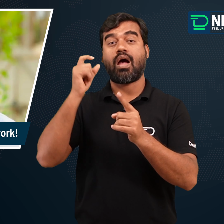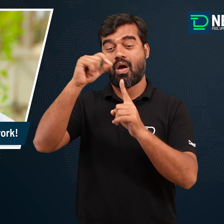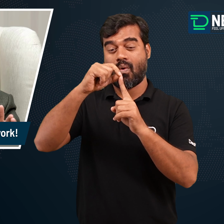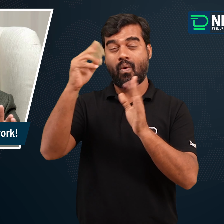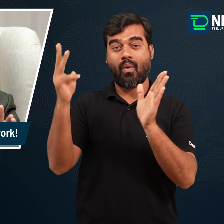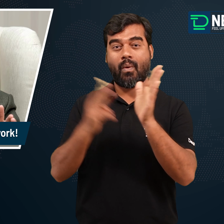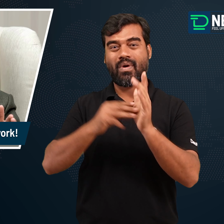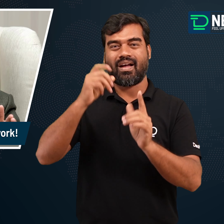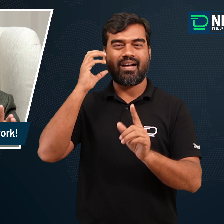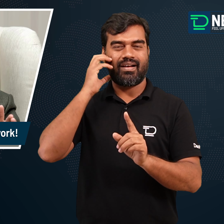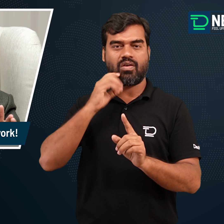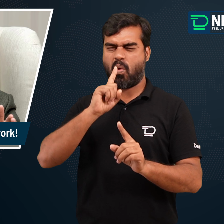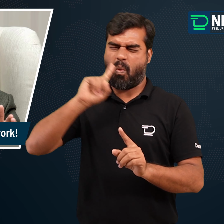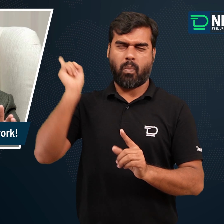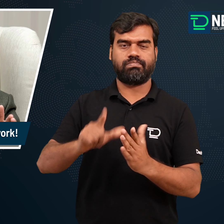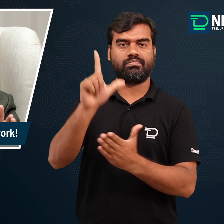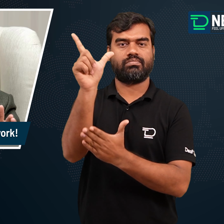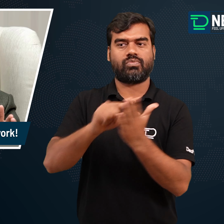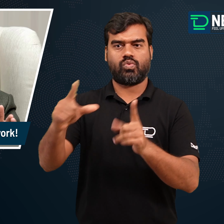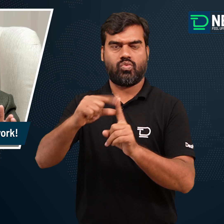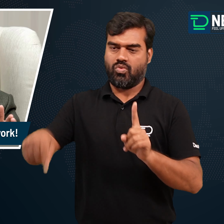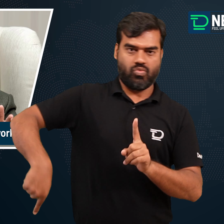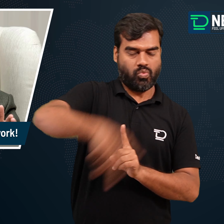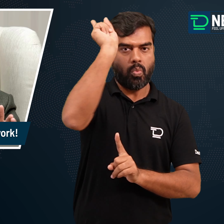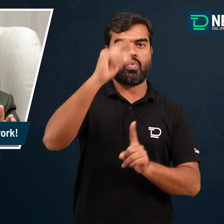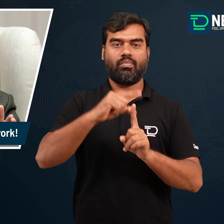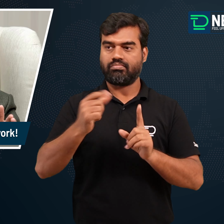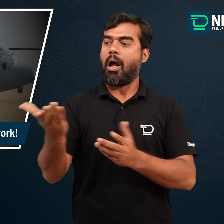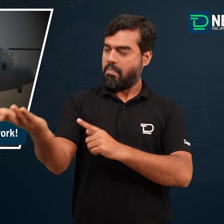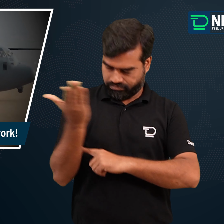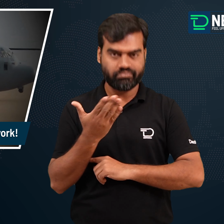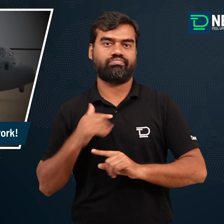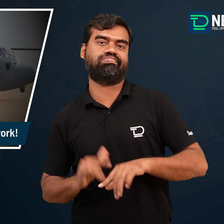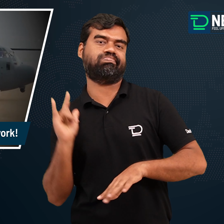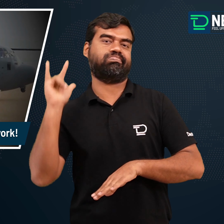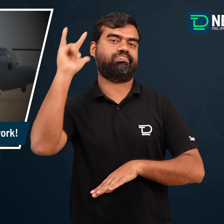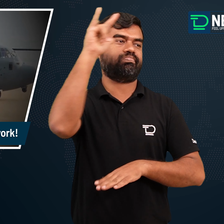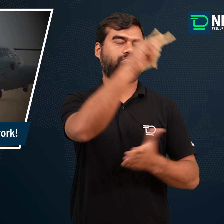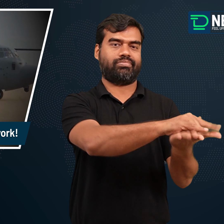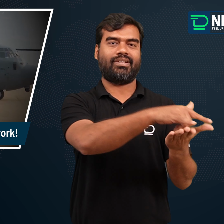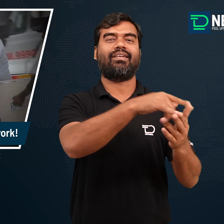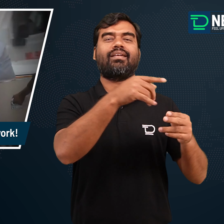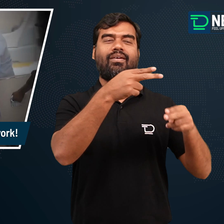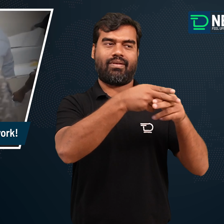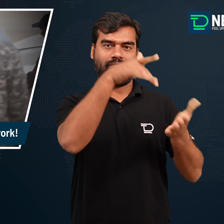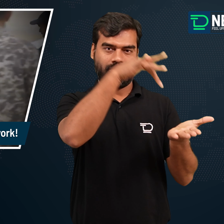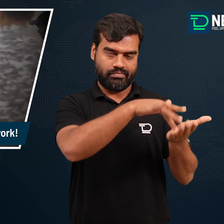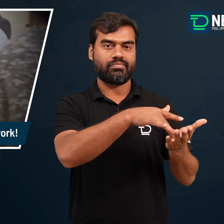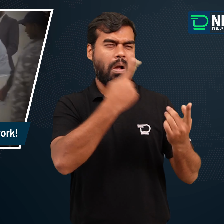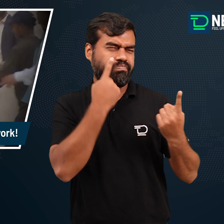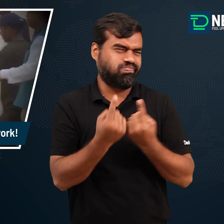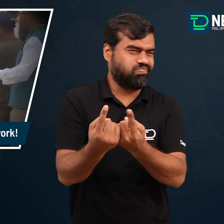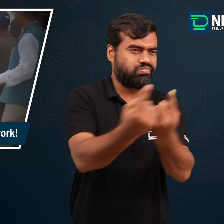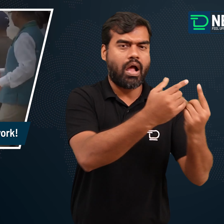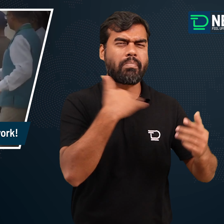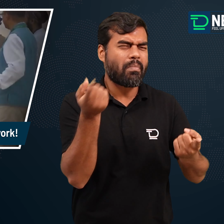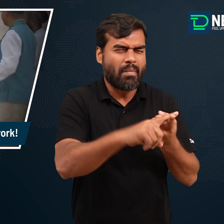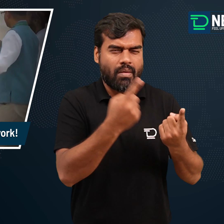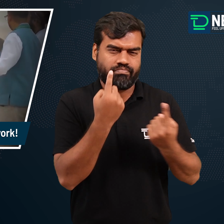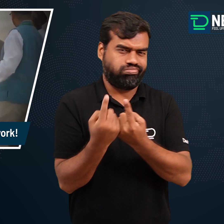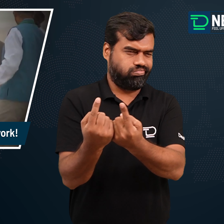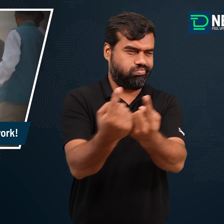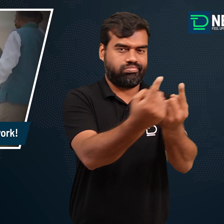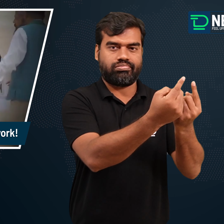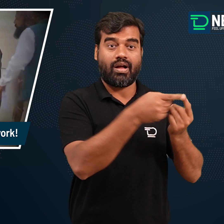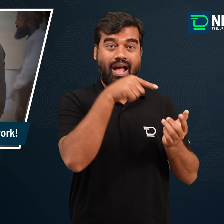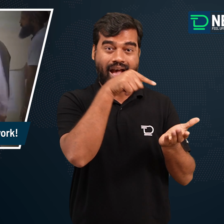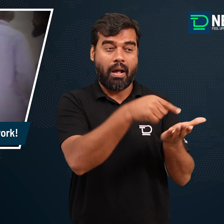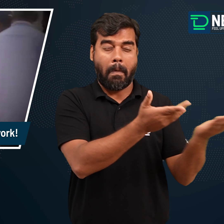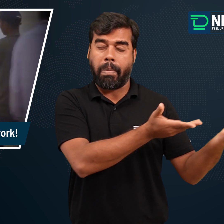had immediately gone to Kuwait on the orders of Prime Minister Modi to speed up the relief work.